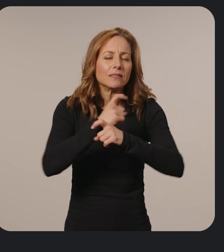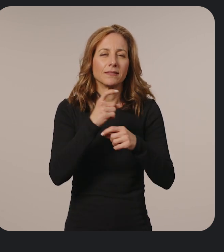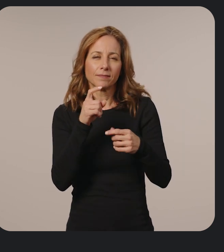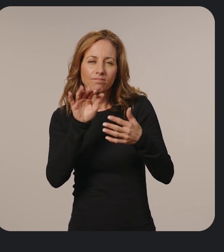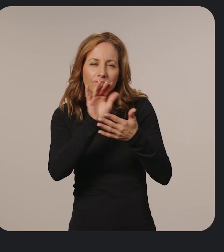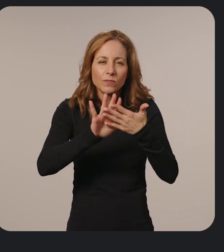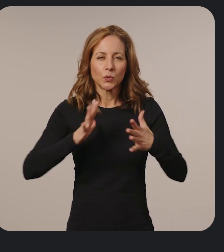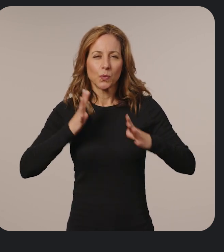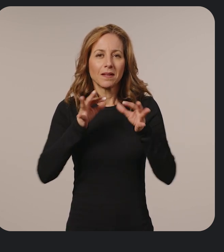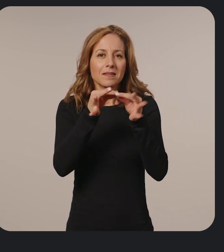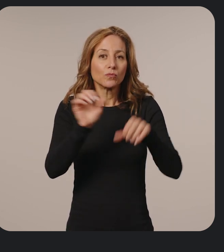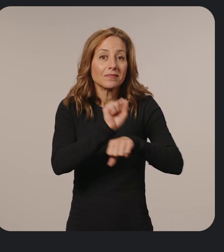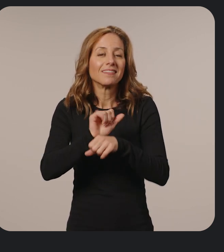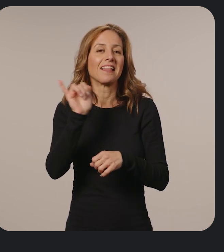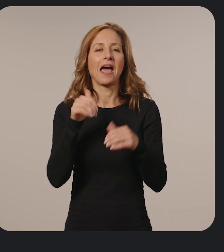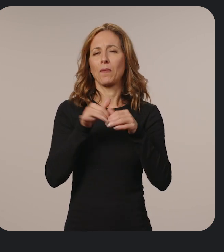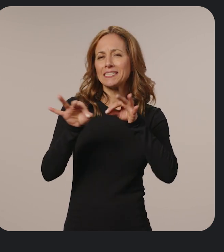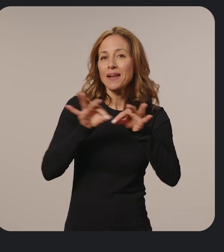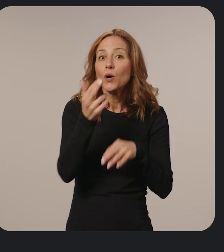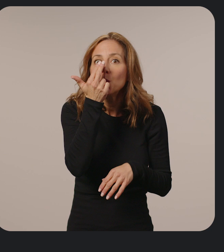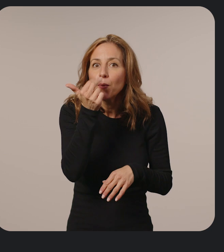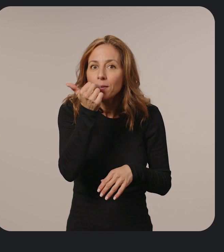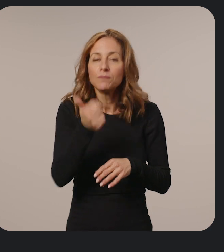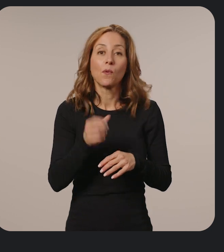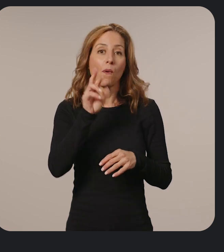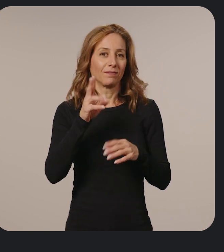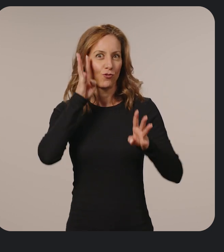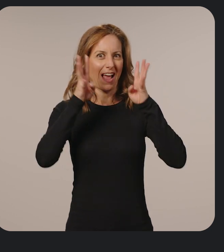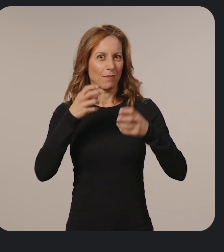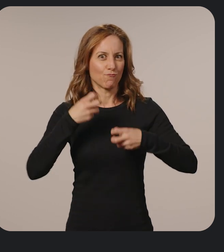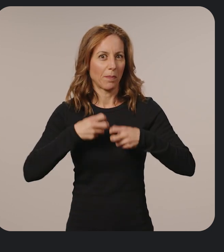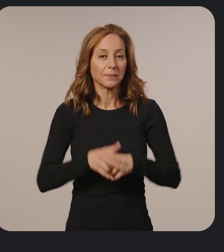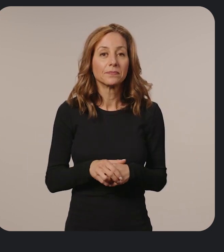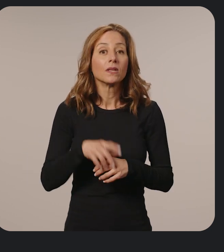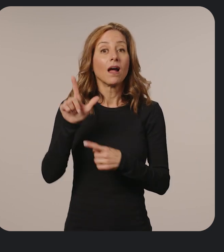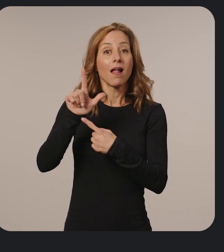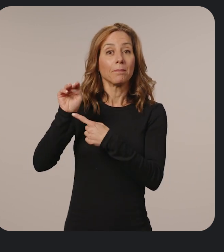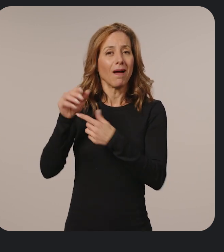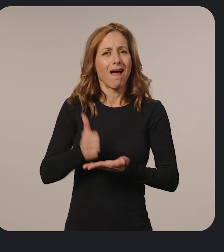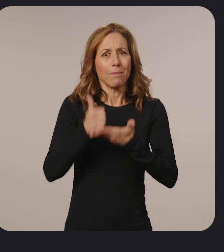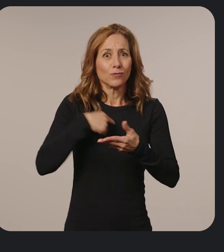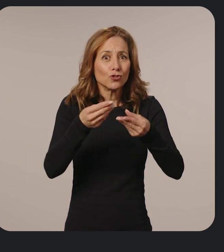like explaining humor or even creative problems. Not only are LLMs helping us solve new problems but they're